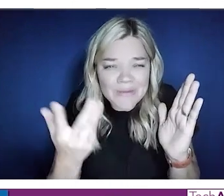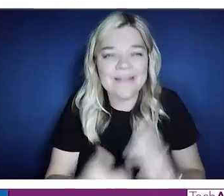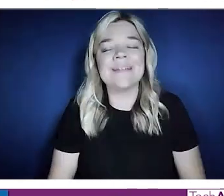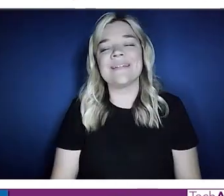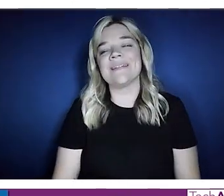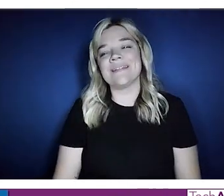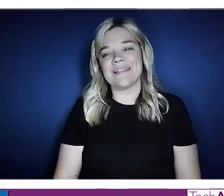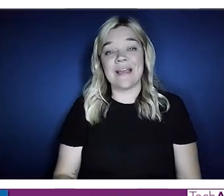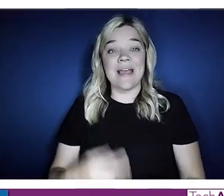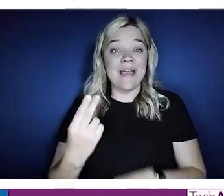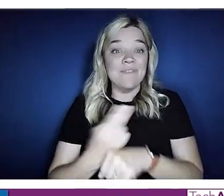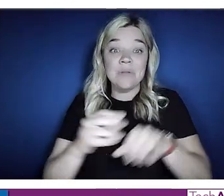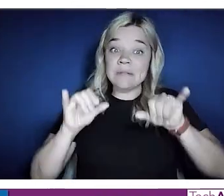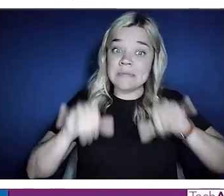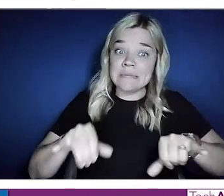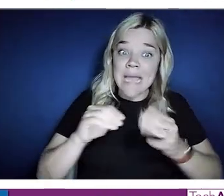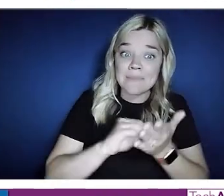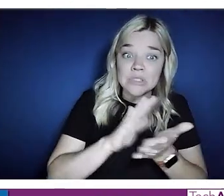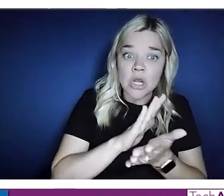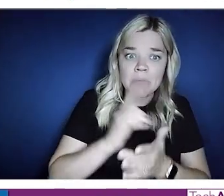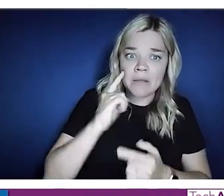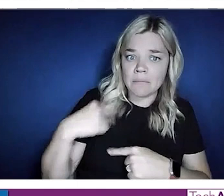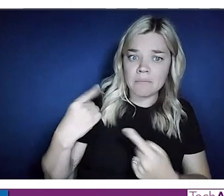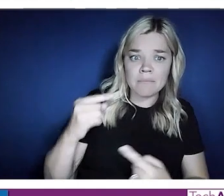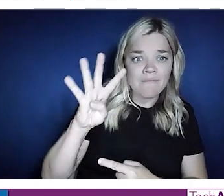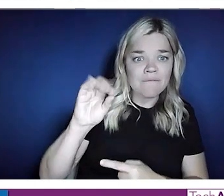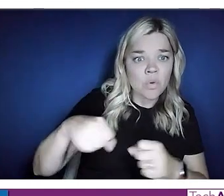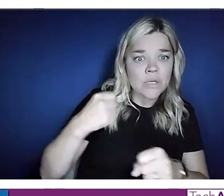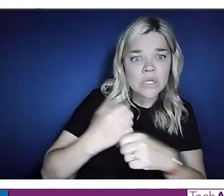I've used the same document for 40 years. What's the problem, right? Yeah, the color contrast really,